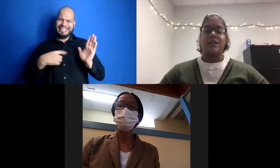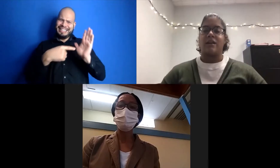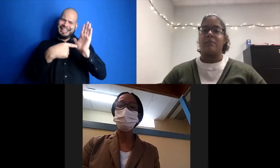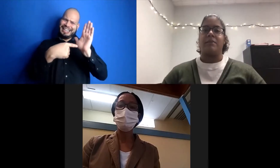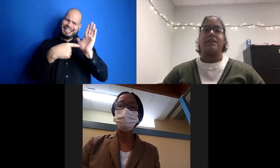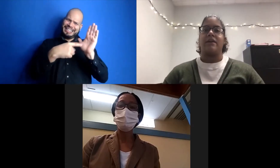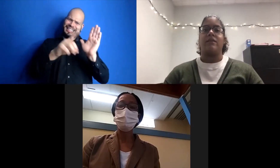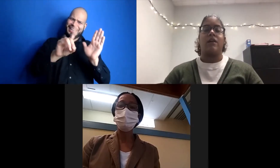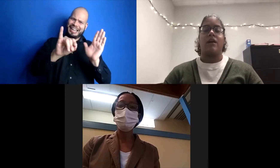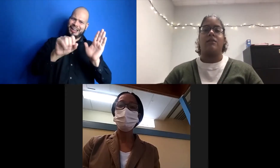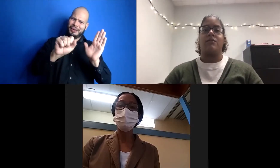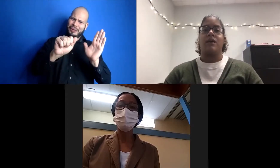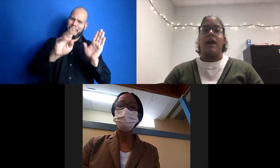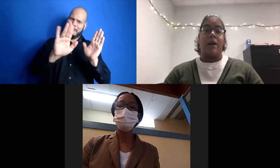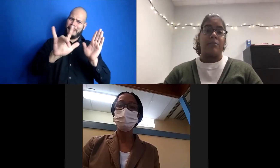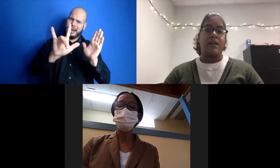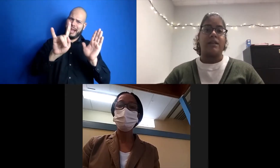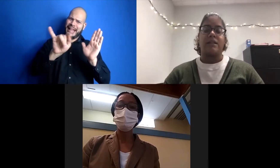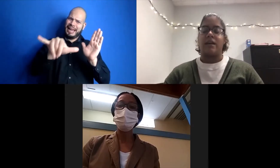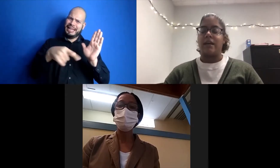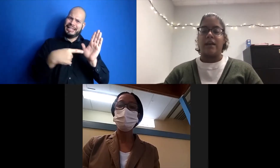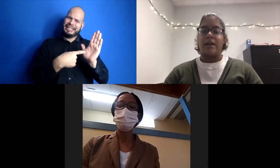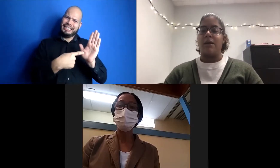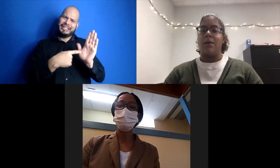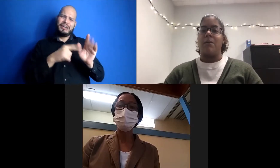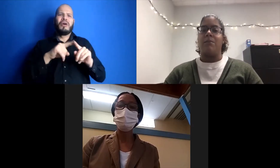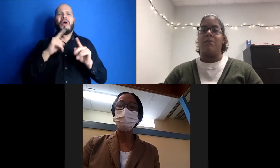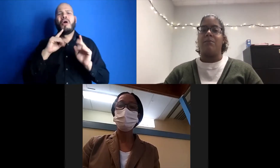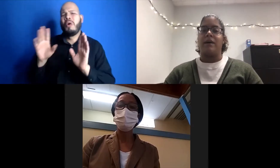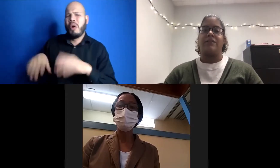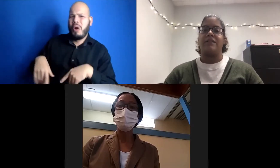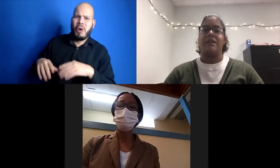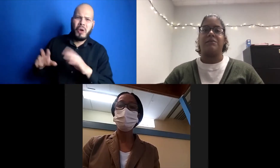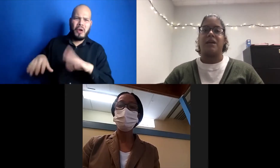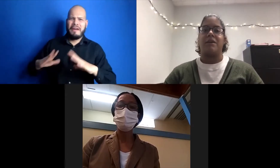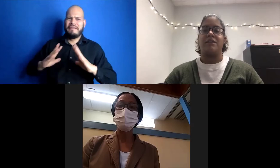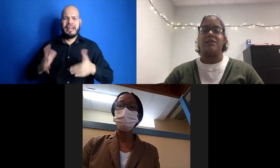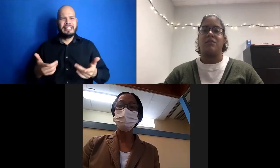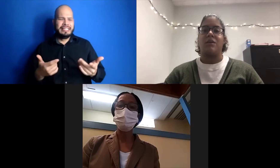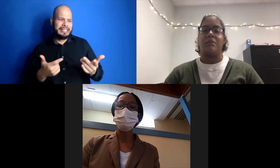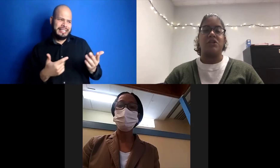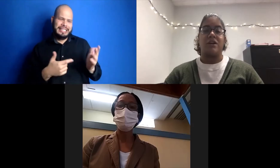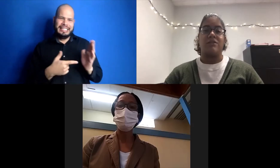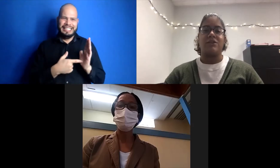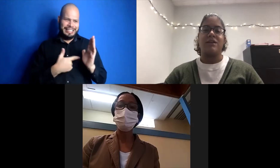companies have a lot of applicants I get it but at the same time I just don't want to be judged